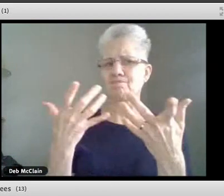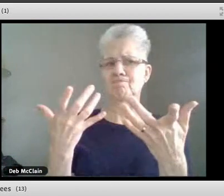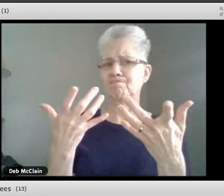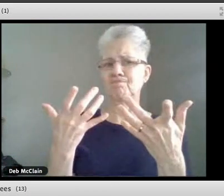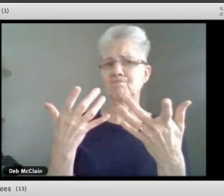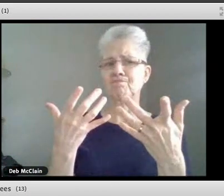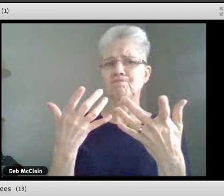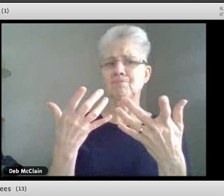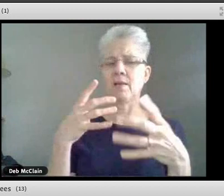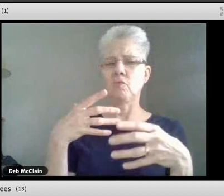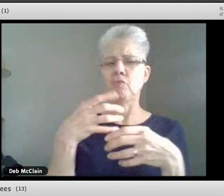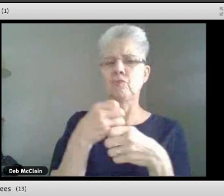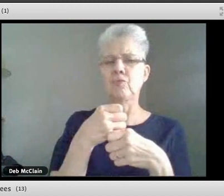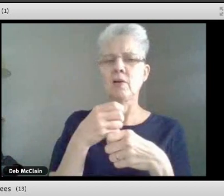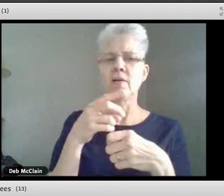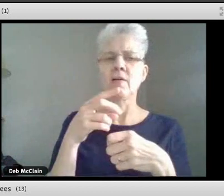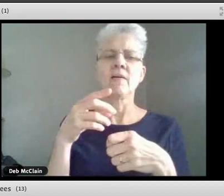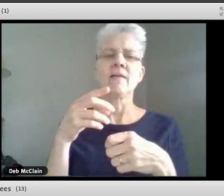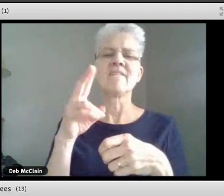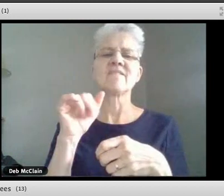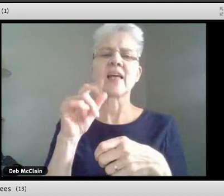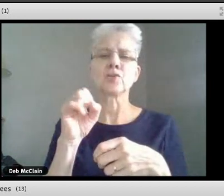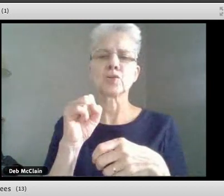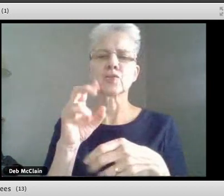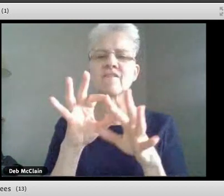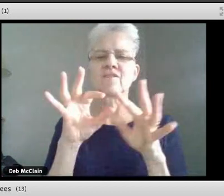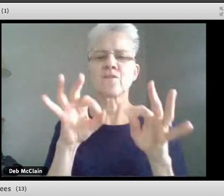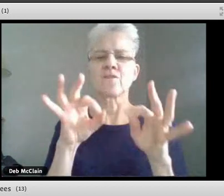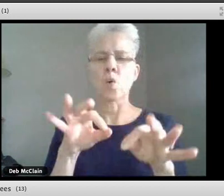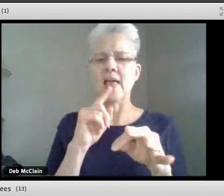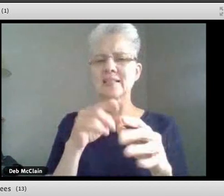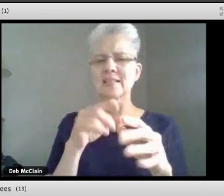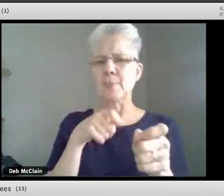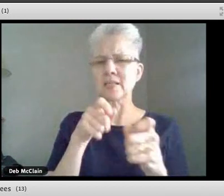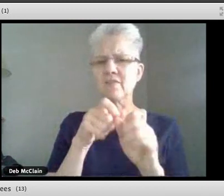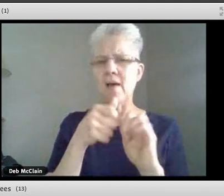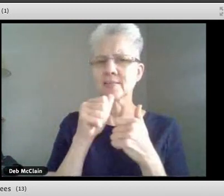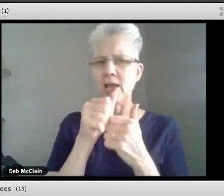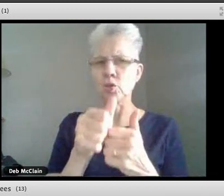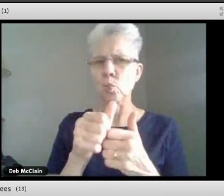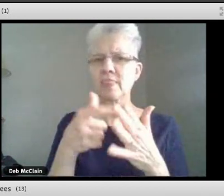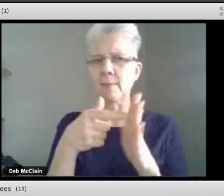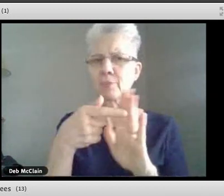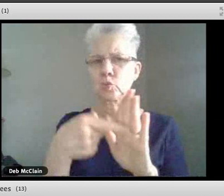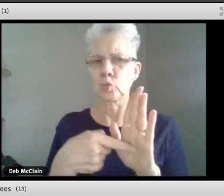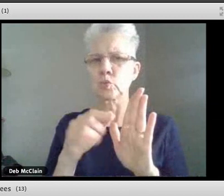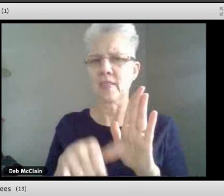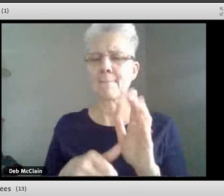that specifies how you want them to work with accessibility. It requires, sometimes, a high level of expertise,